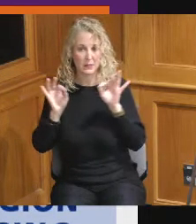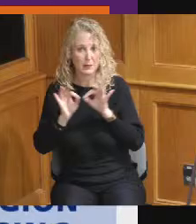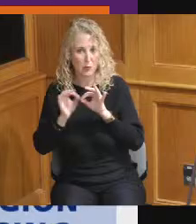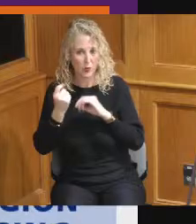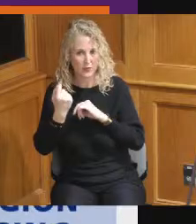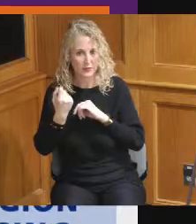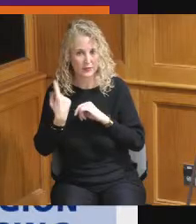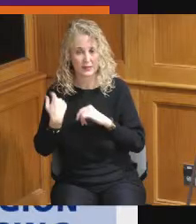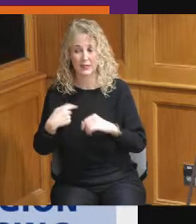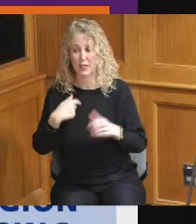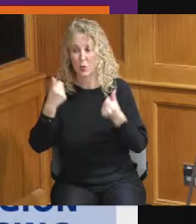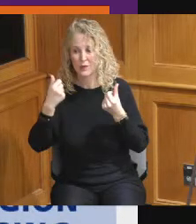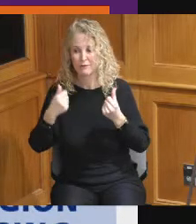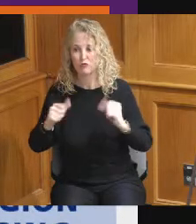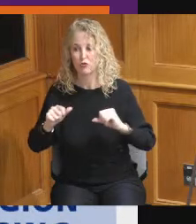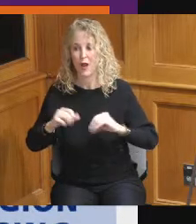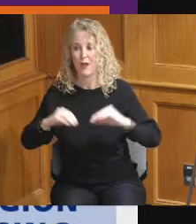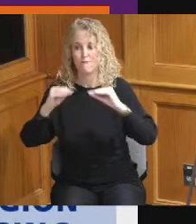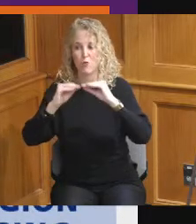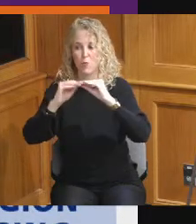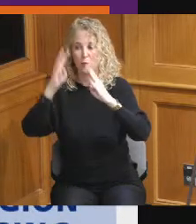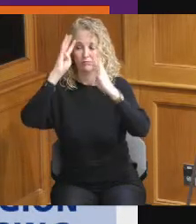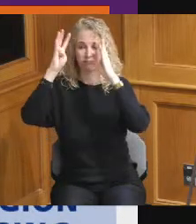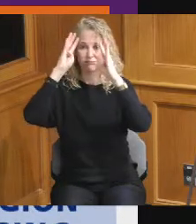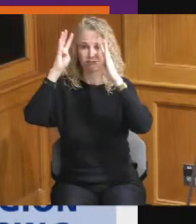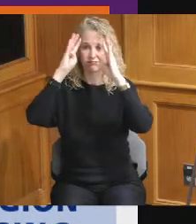tried to really be Innovative in addition to doing the basic blocking and tacking of just filling